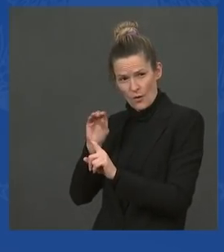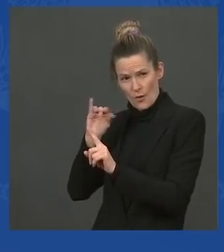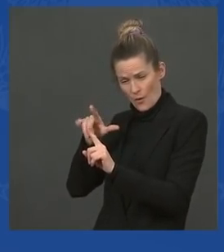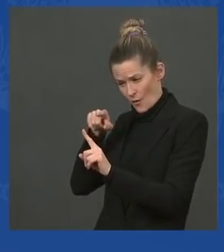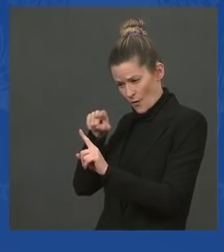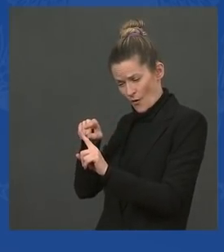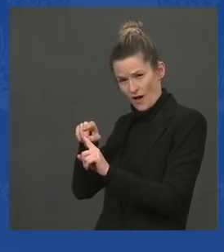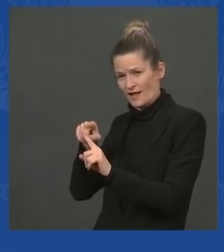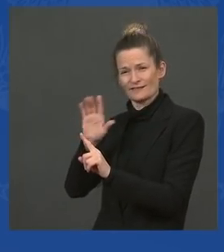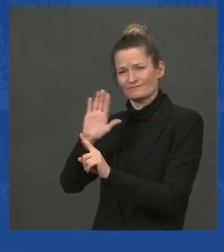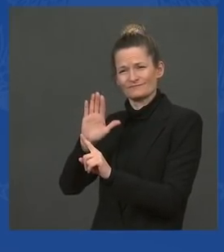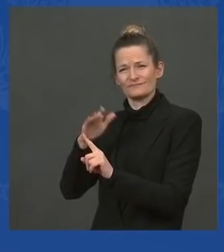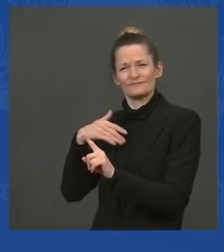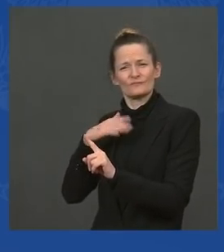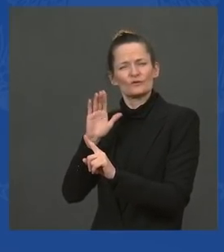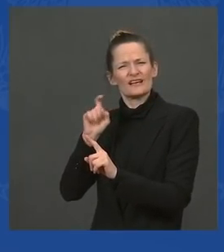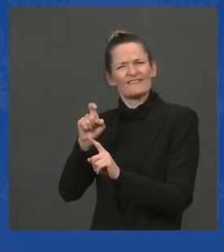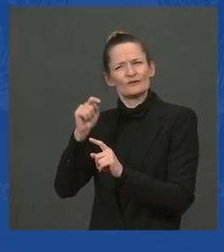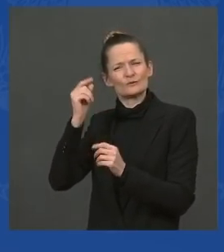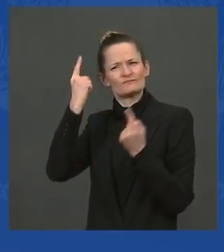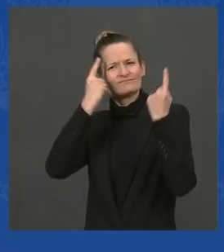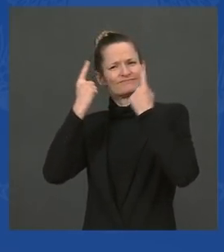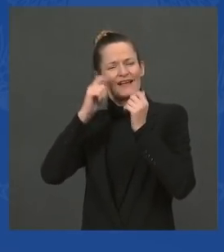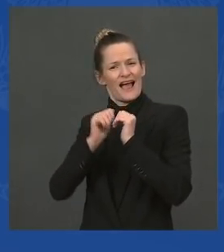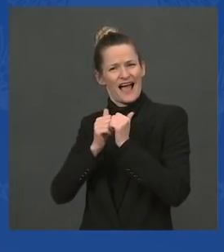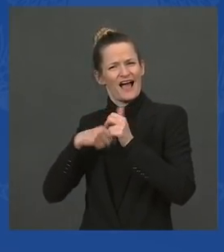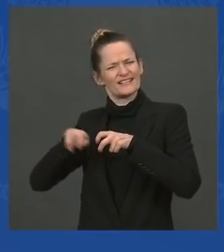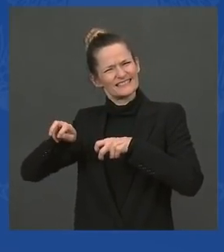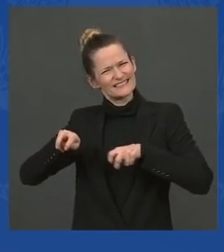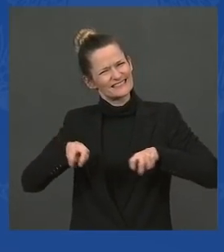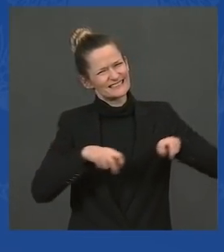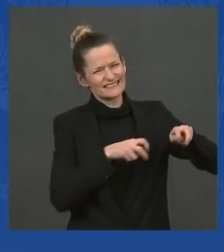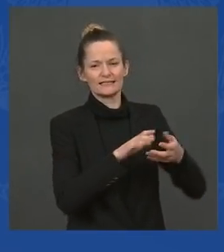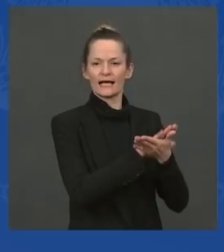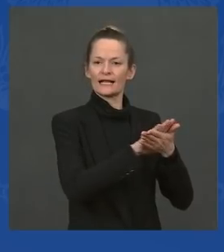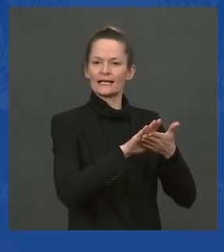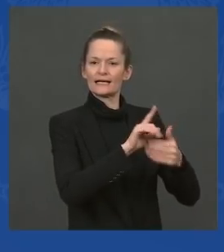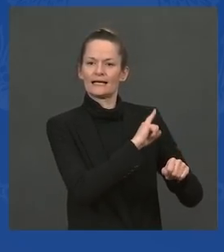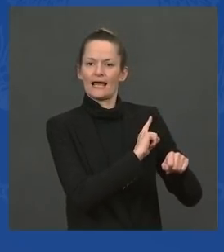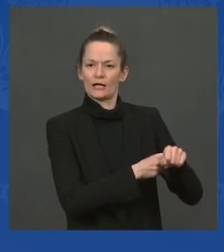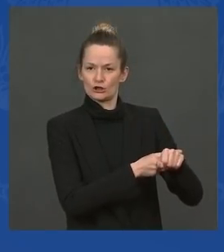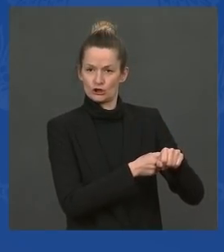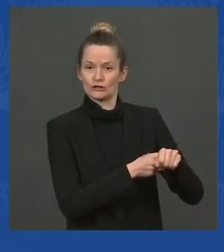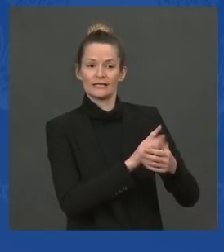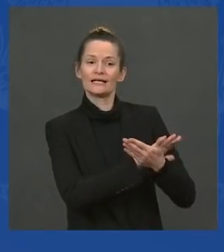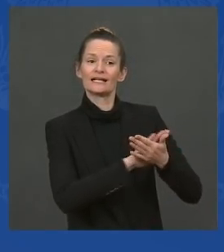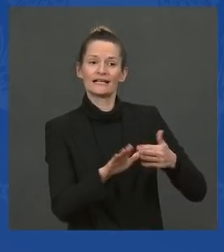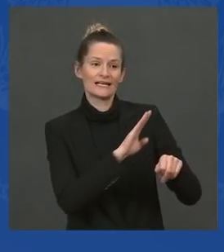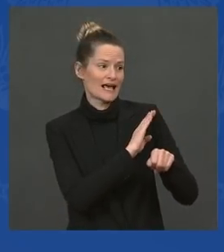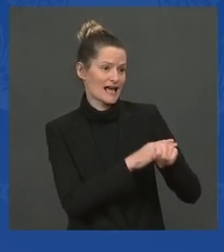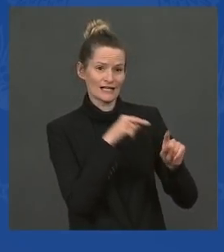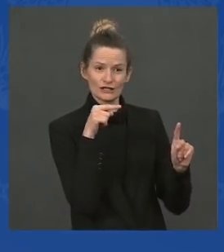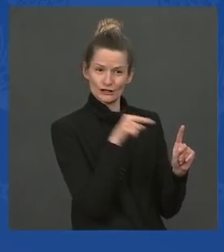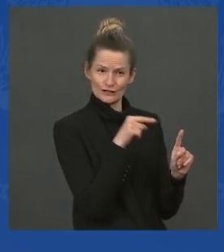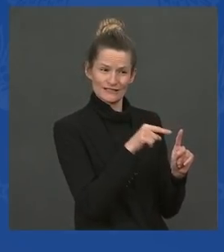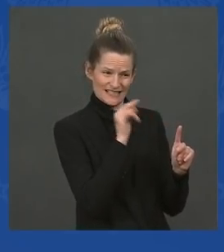to reduce the price you pay at the pump -- from the middle-class and working families that are spending much too much, and it's a strain.